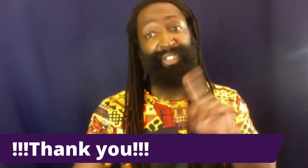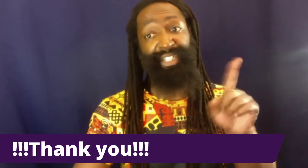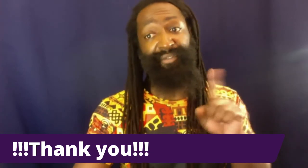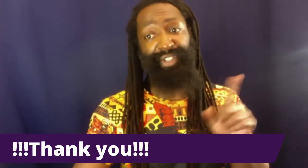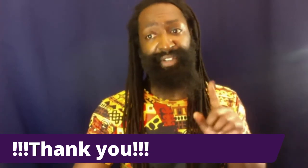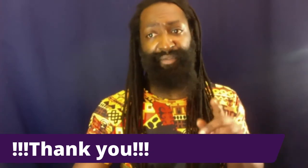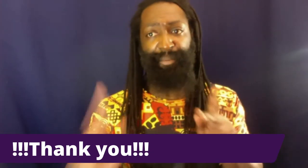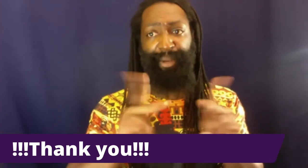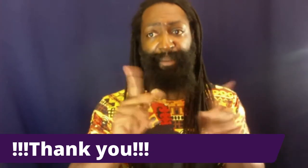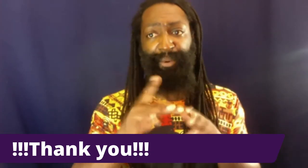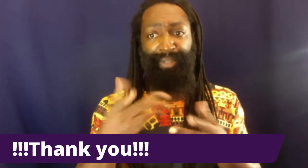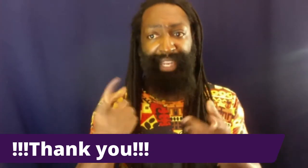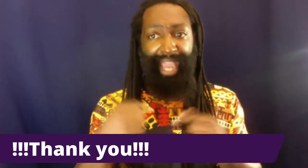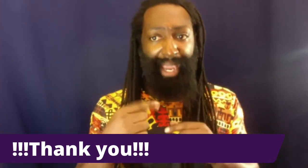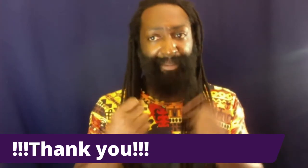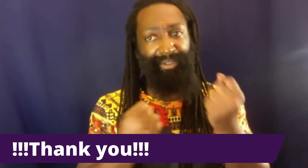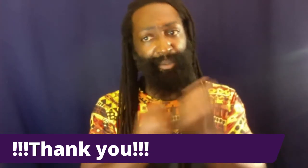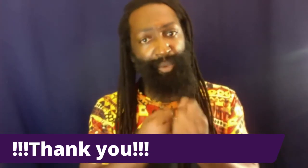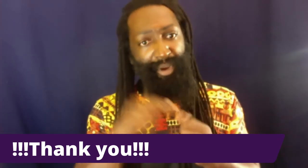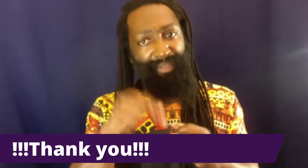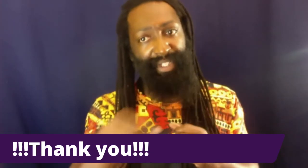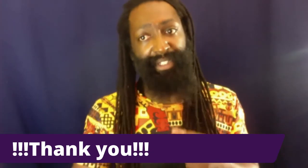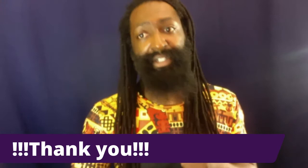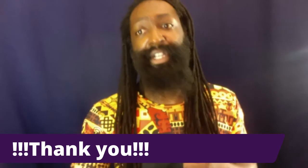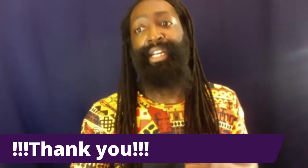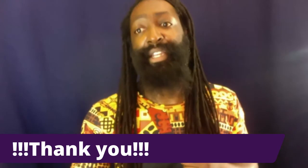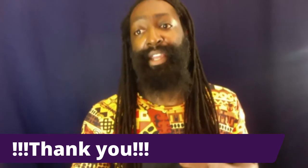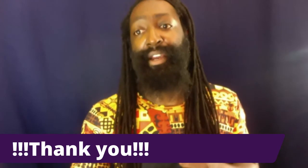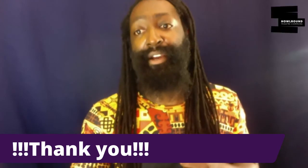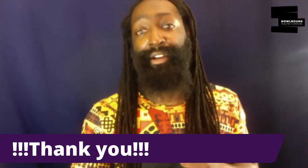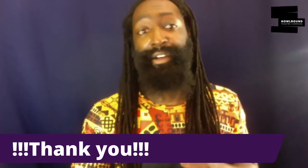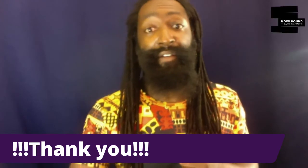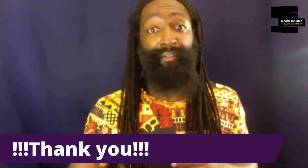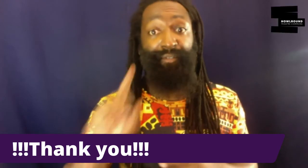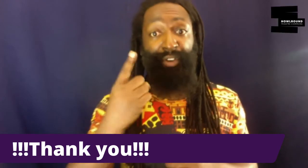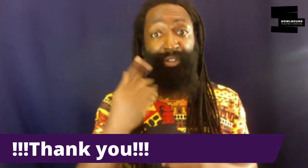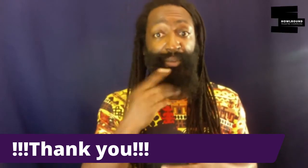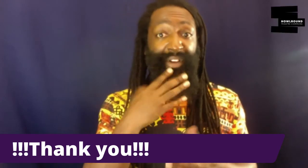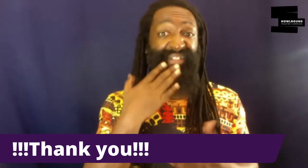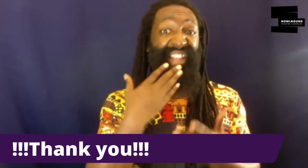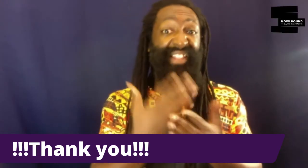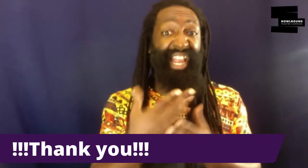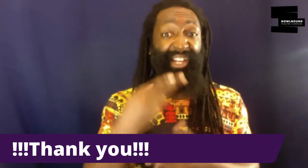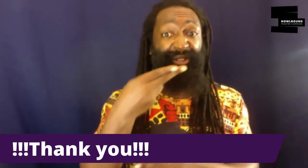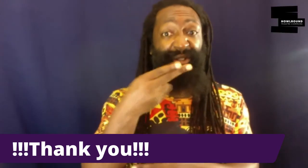I just want first of all, to say thank you to different, different people, who came to support.